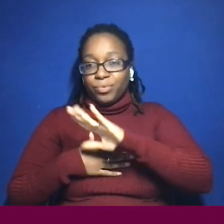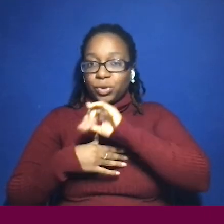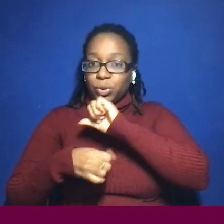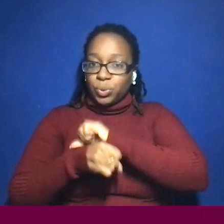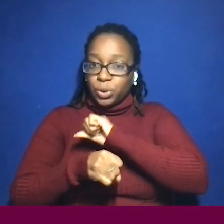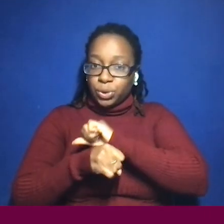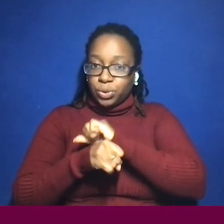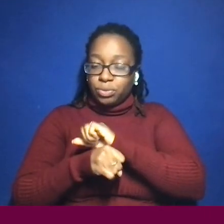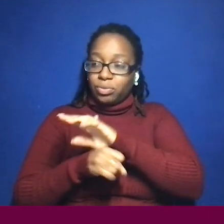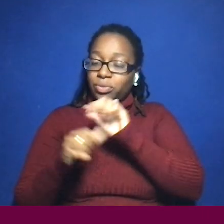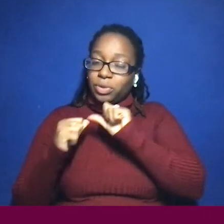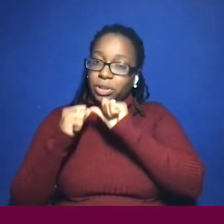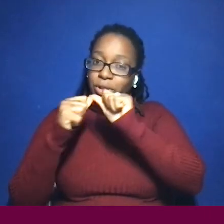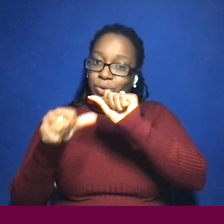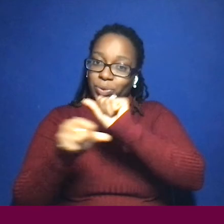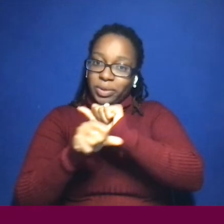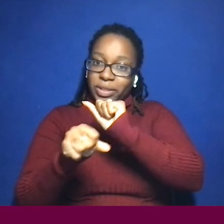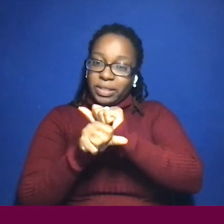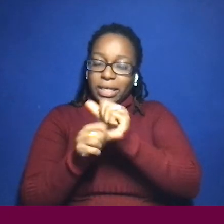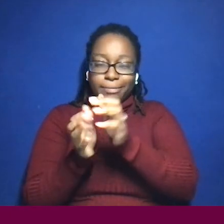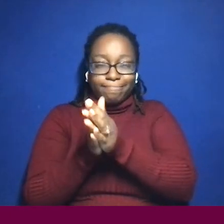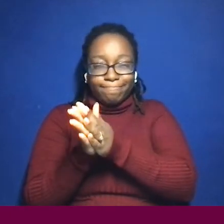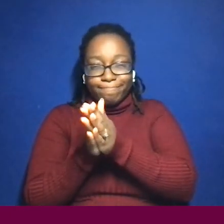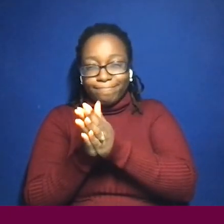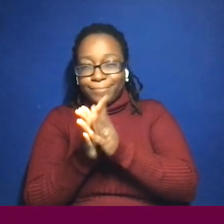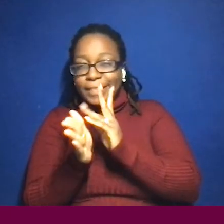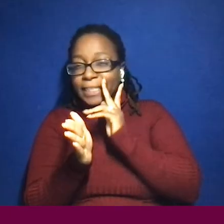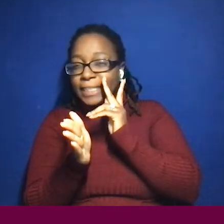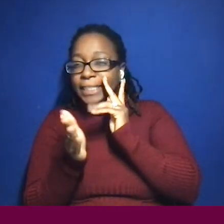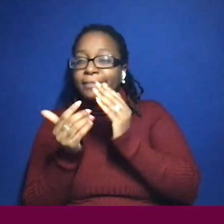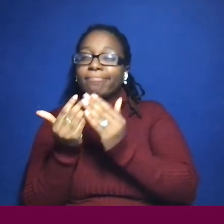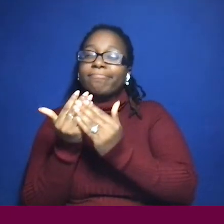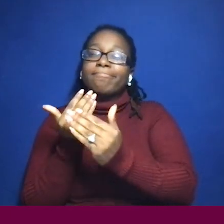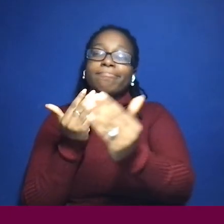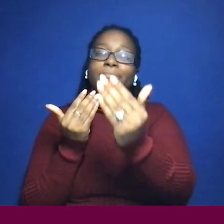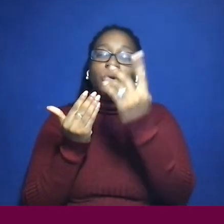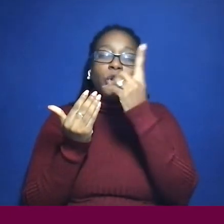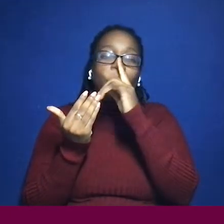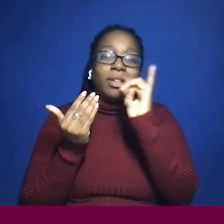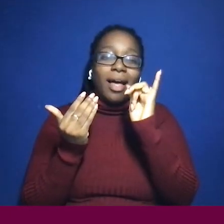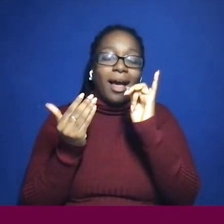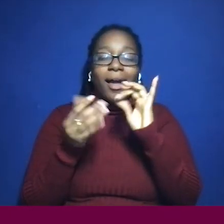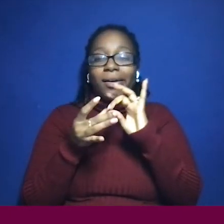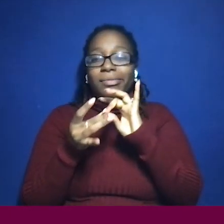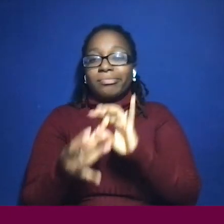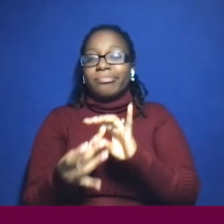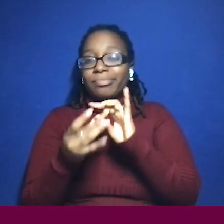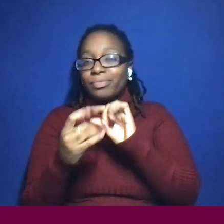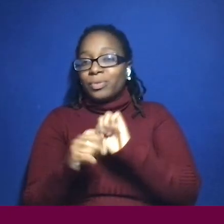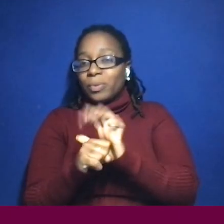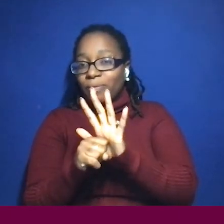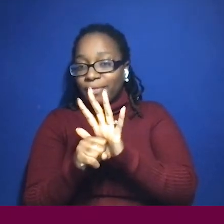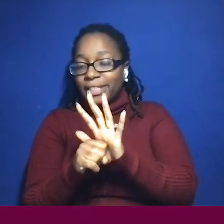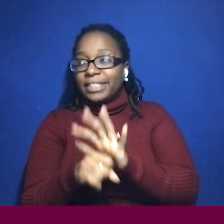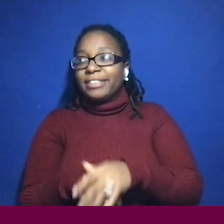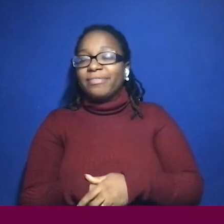your continued work, I can't wait to hear and see what you do on COVID. I welcome